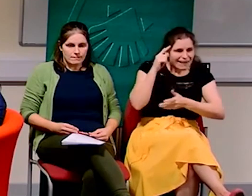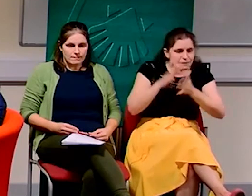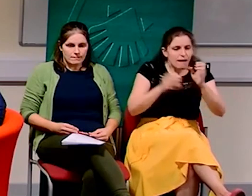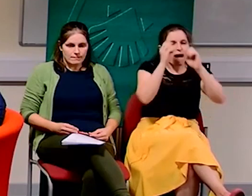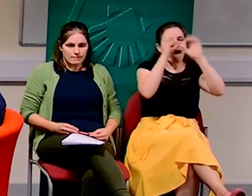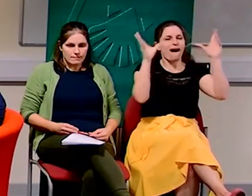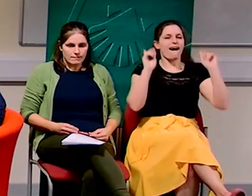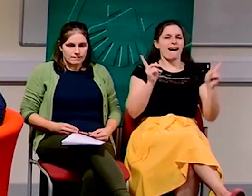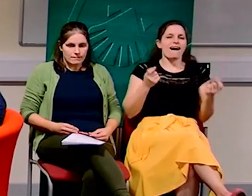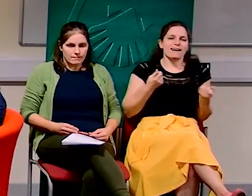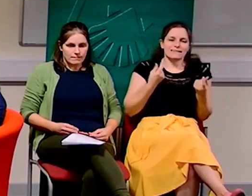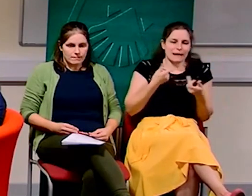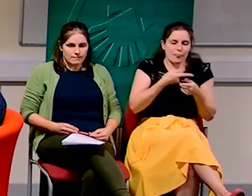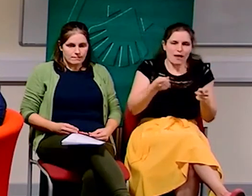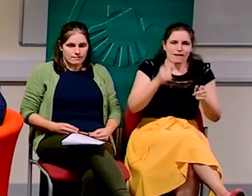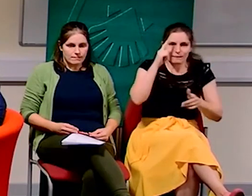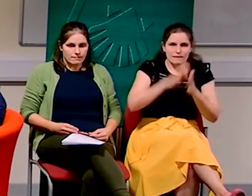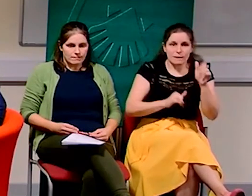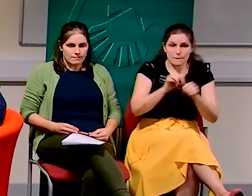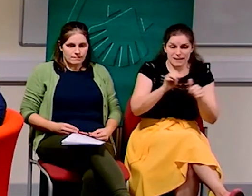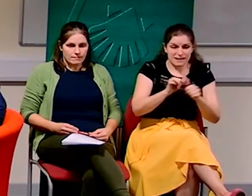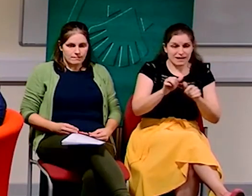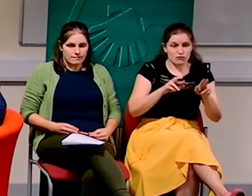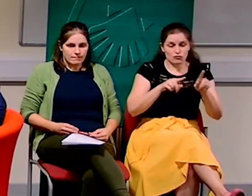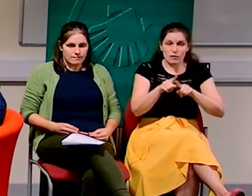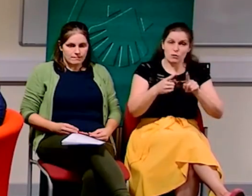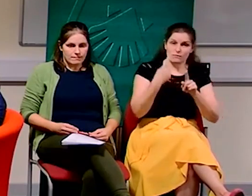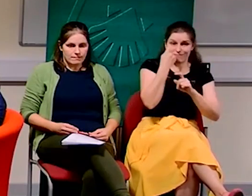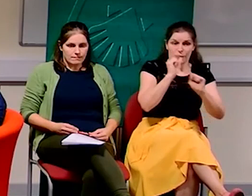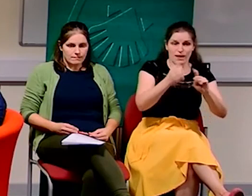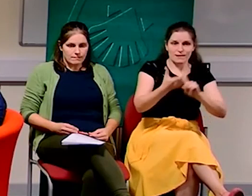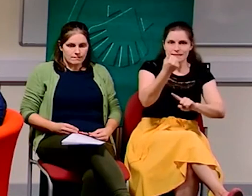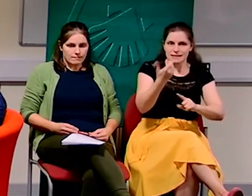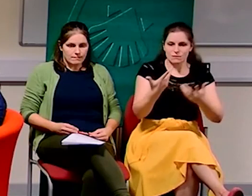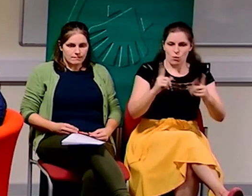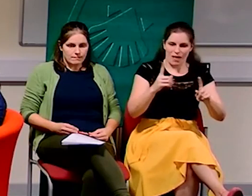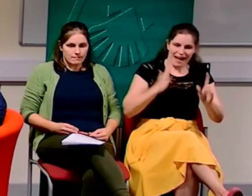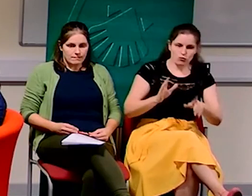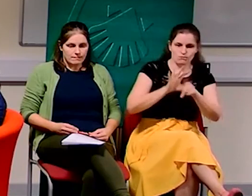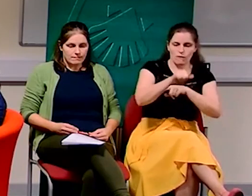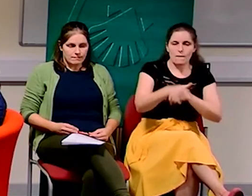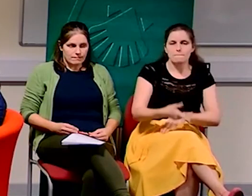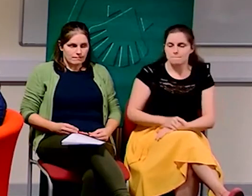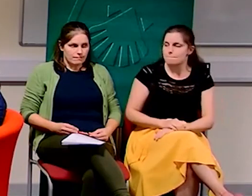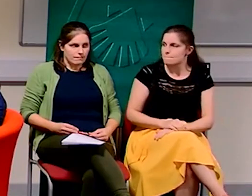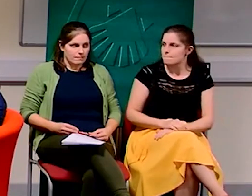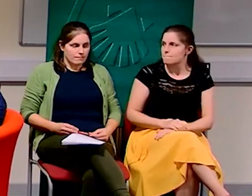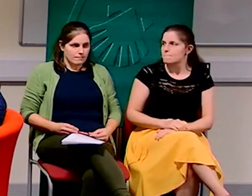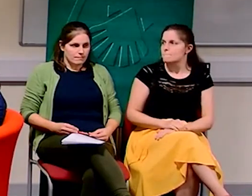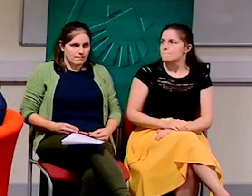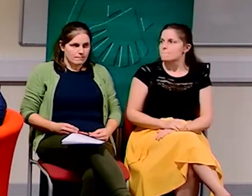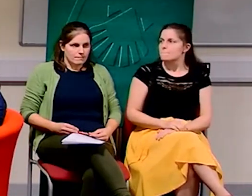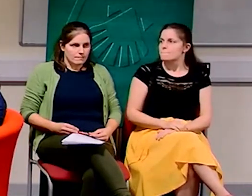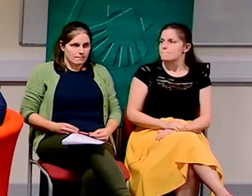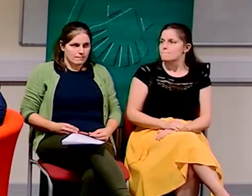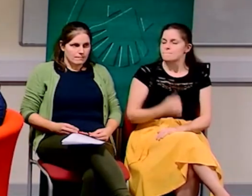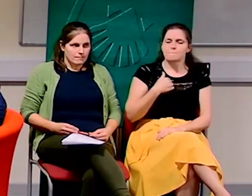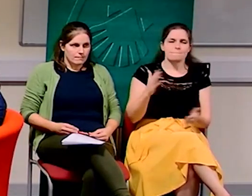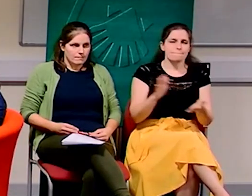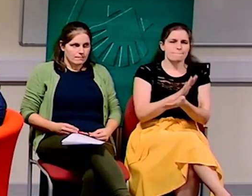their successes so that's part of the aims of this evening um I'm delighted to be joined this evening